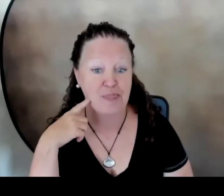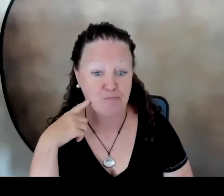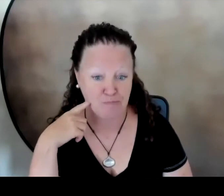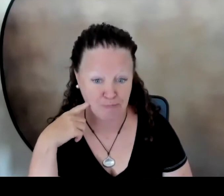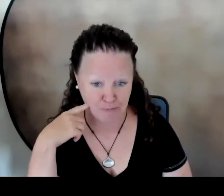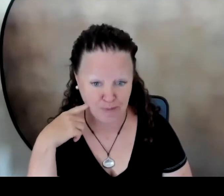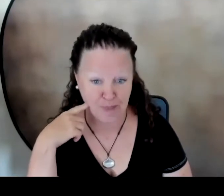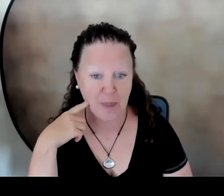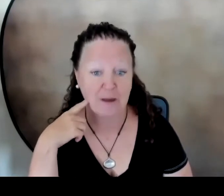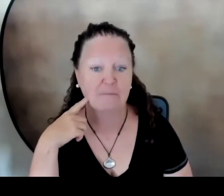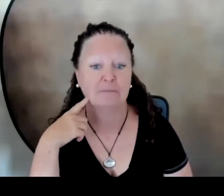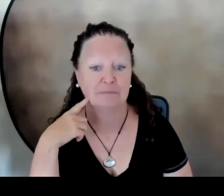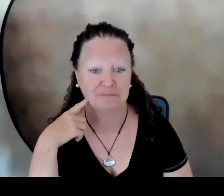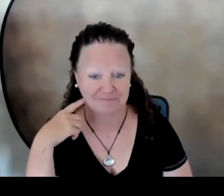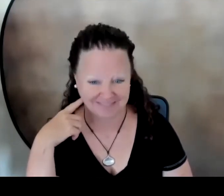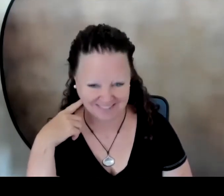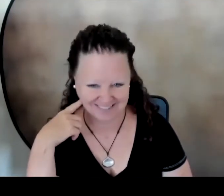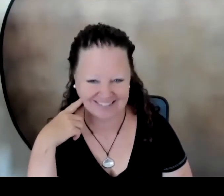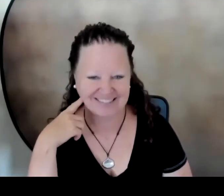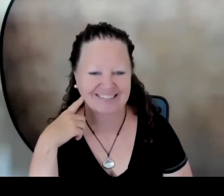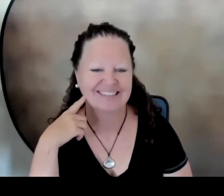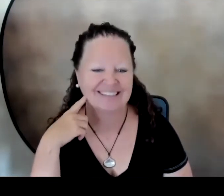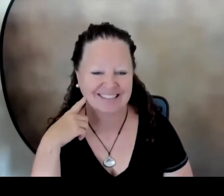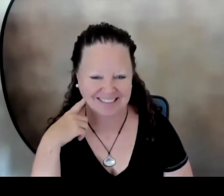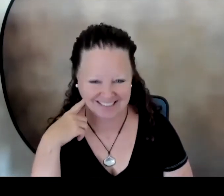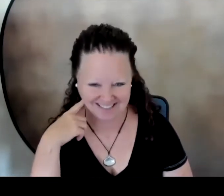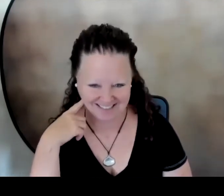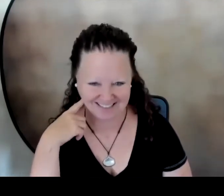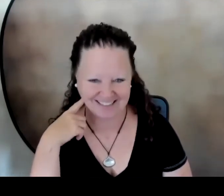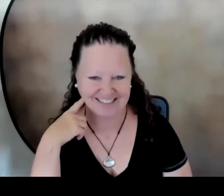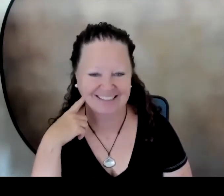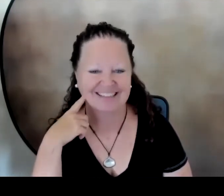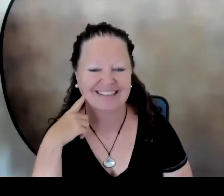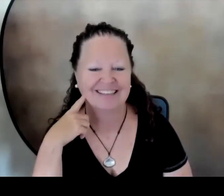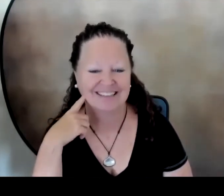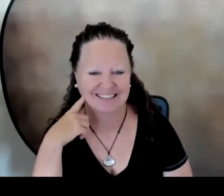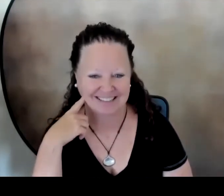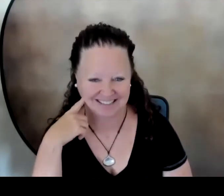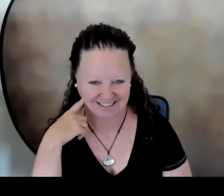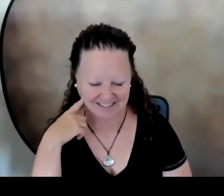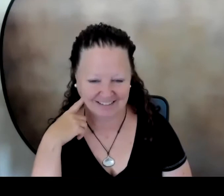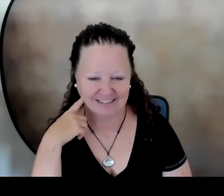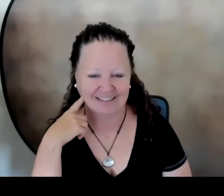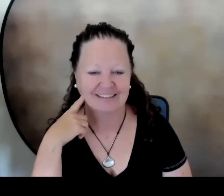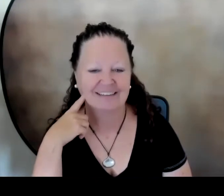Some like tomatoes, some onions. I was like, oh man, Patricia's gonna, is this lasagna?